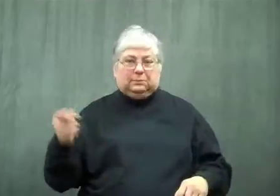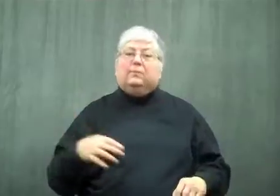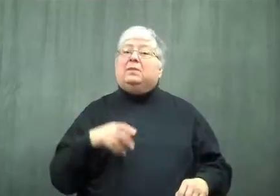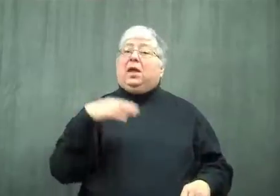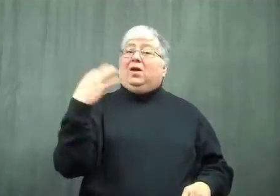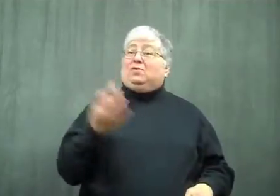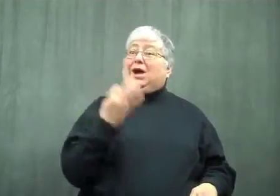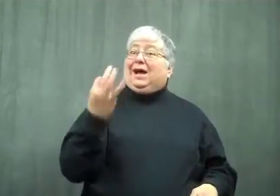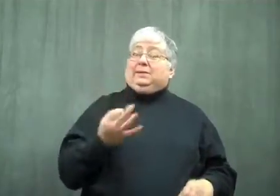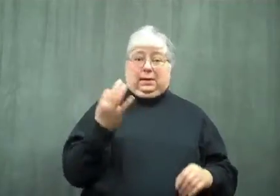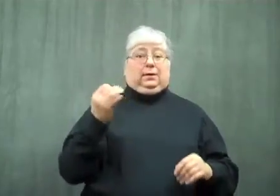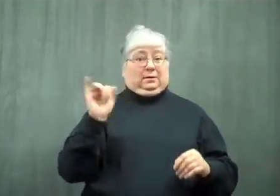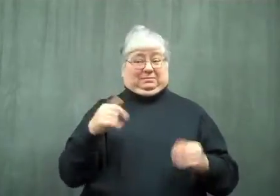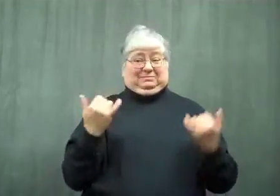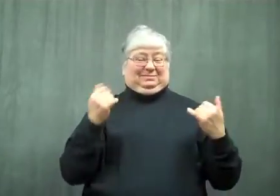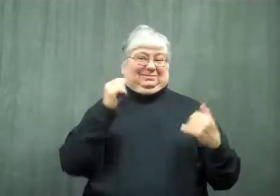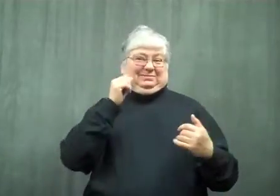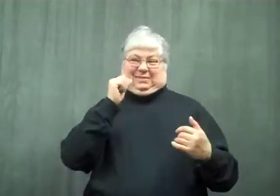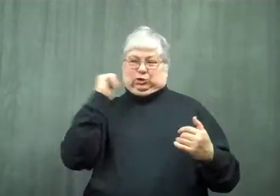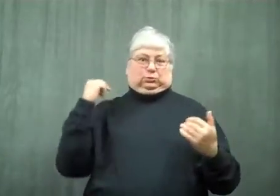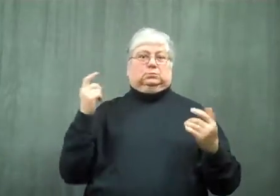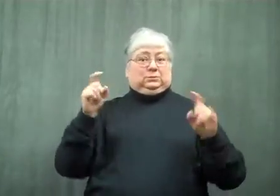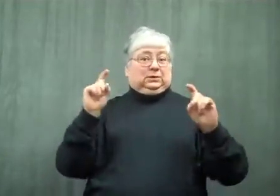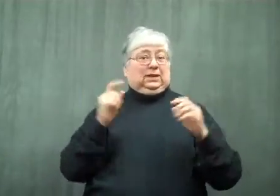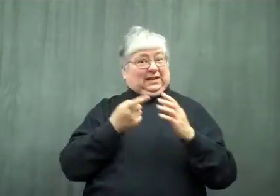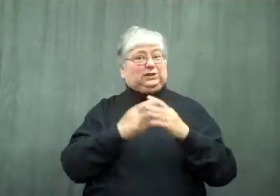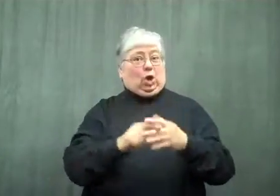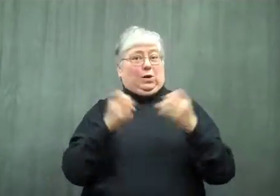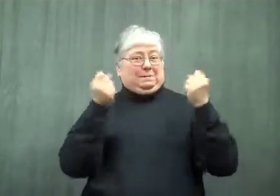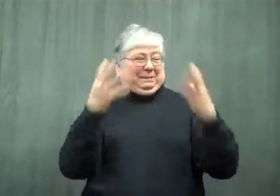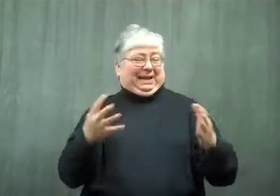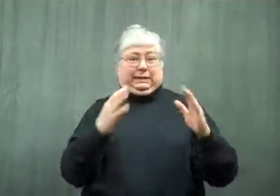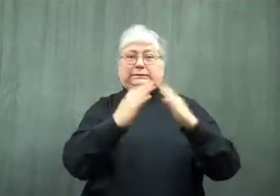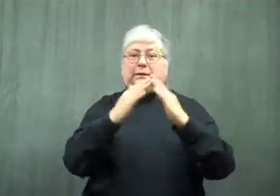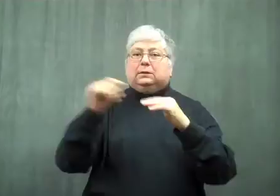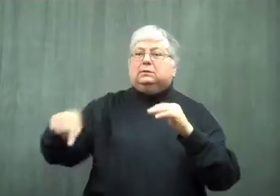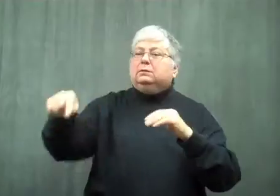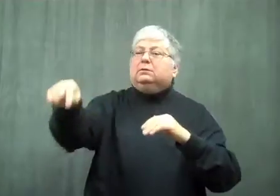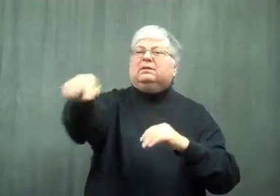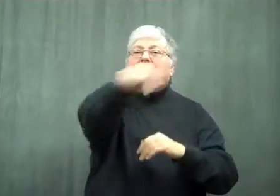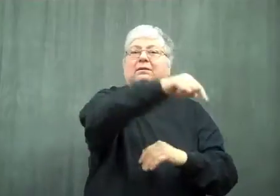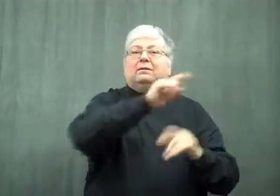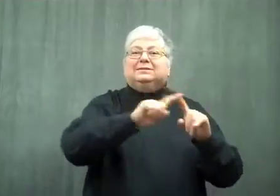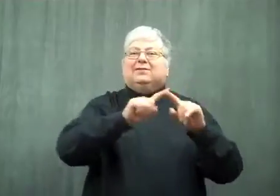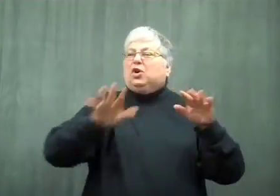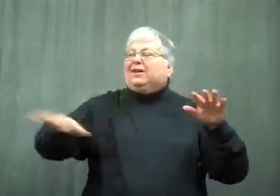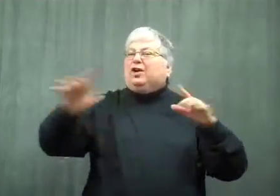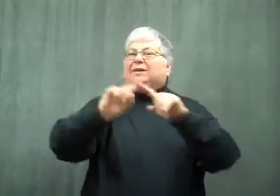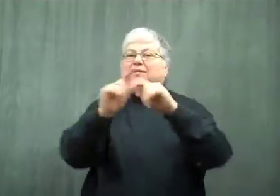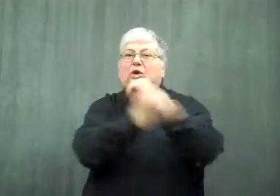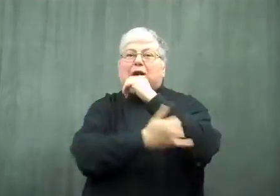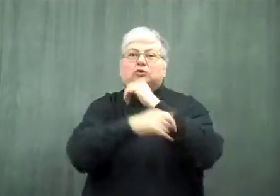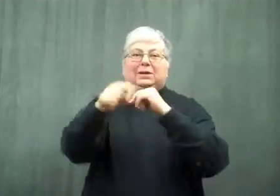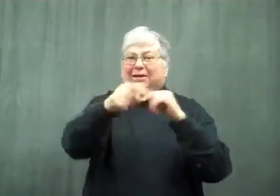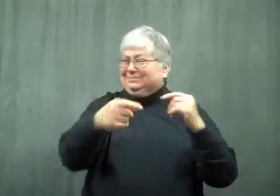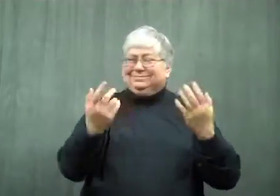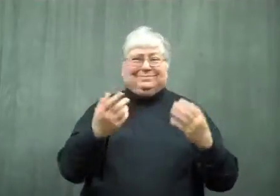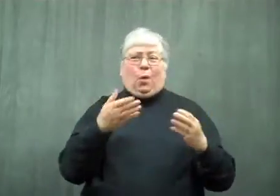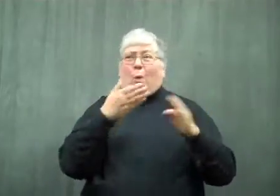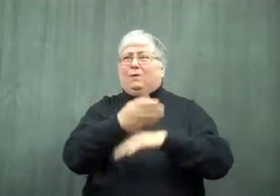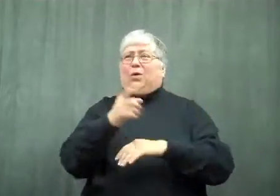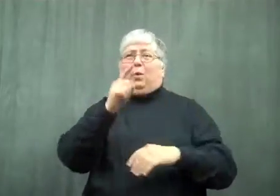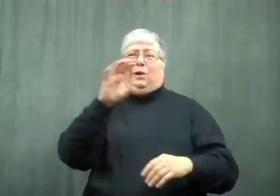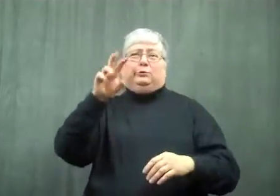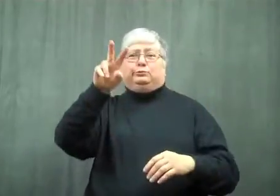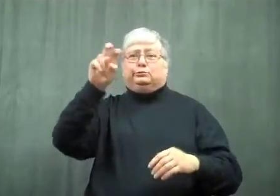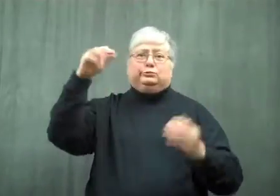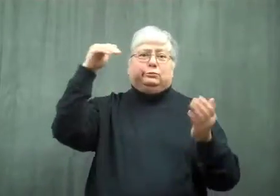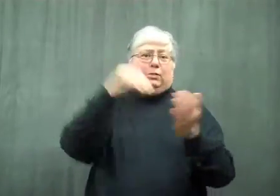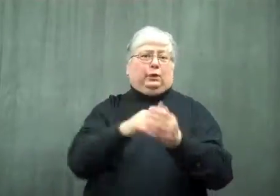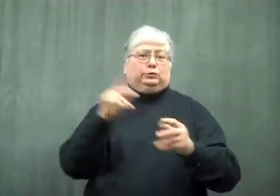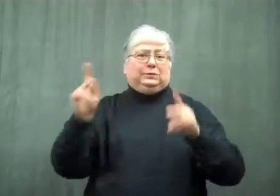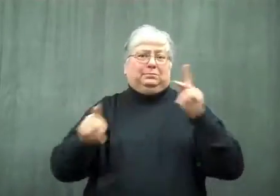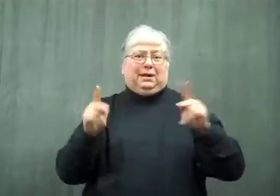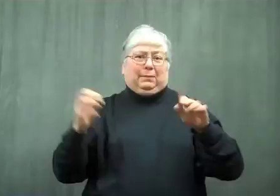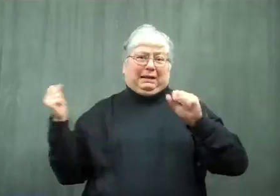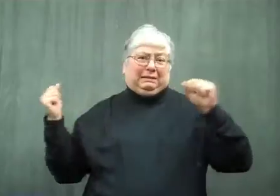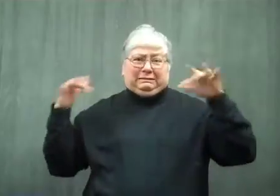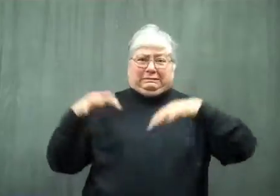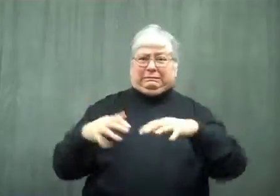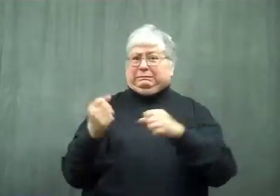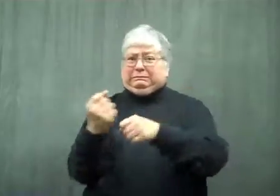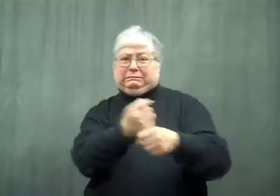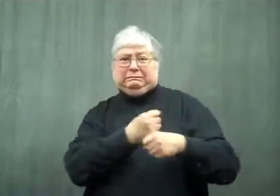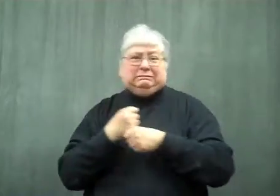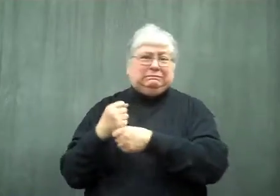Starting Friday, yesterday, hundreds of thousands protested in many cities in the area.